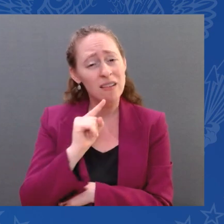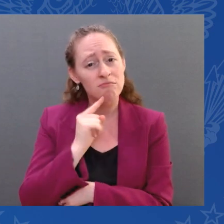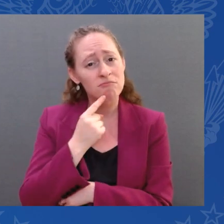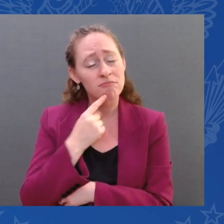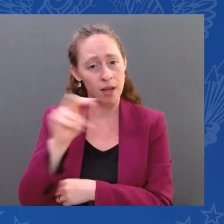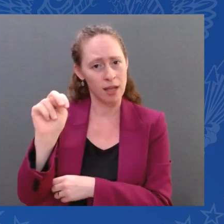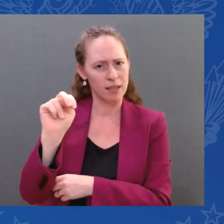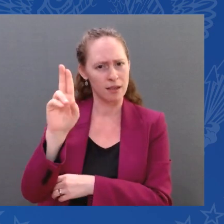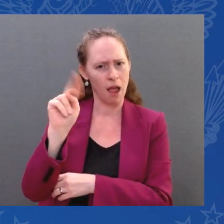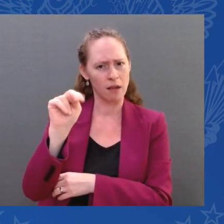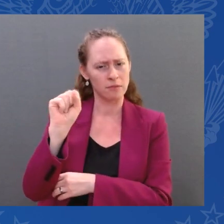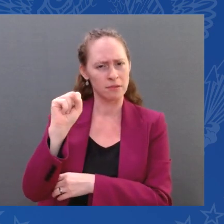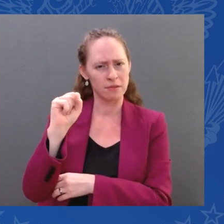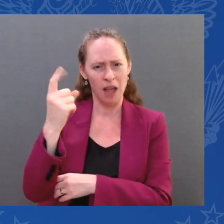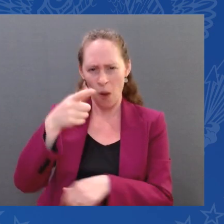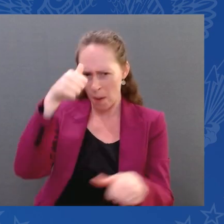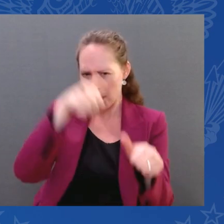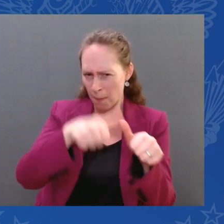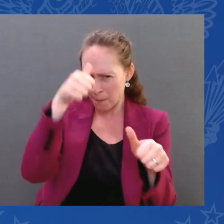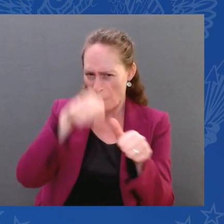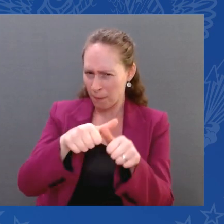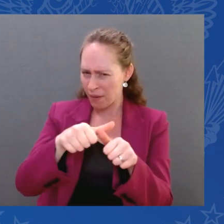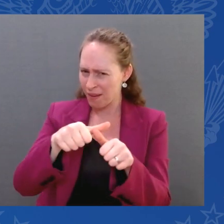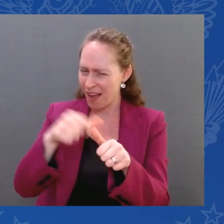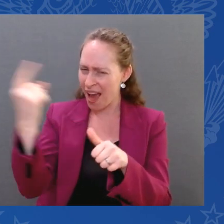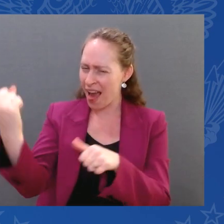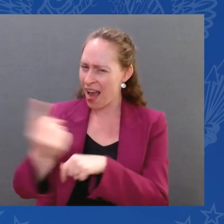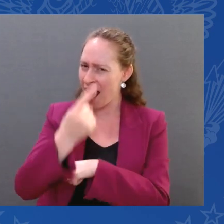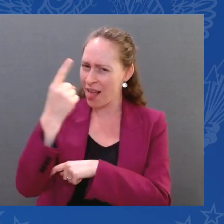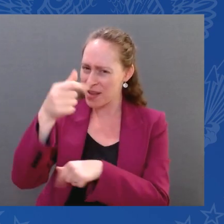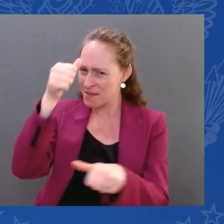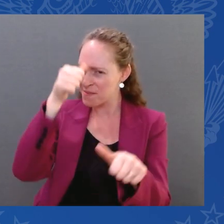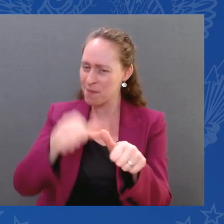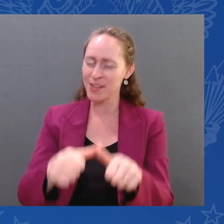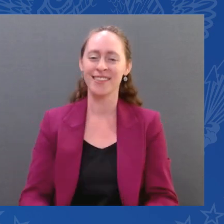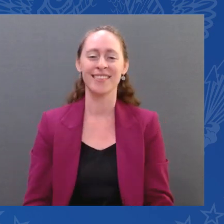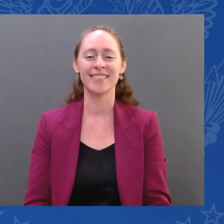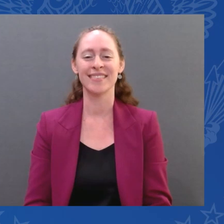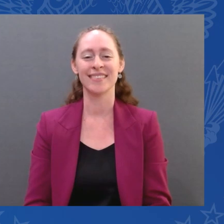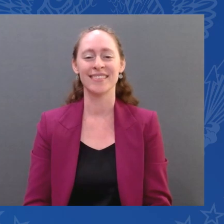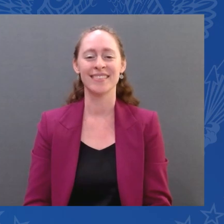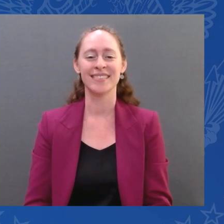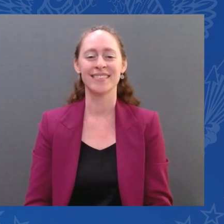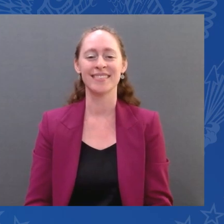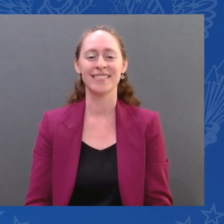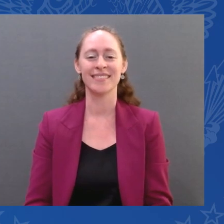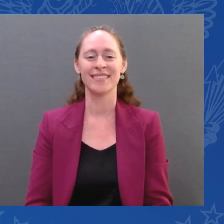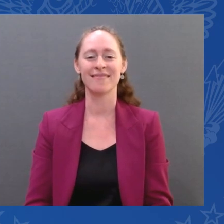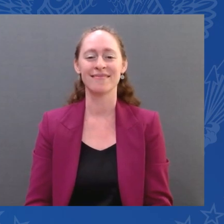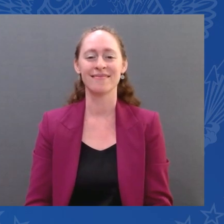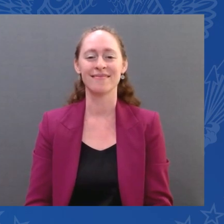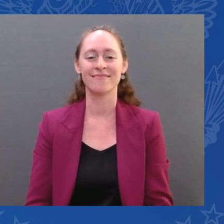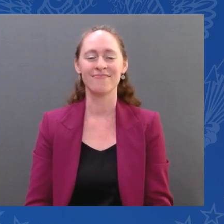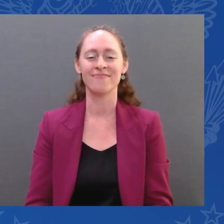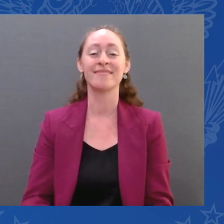And by the way, I was doing Villanova's commencement, and one of my nuns from school was getting her doctorate degree. I presented it to her,